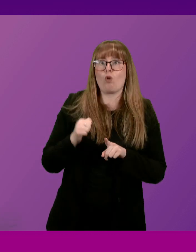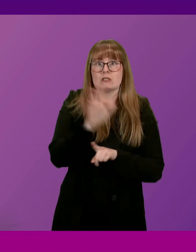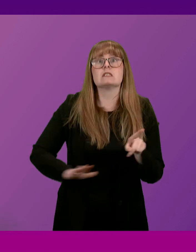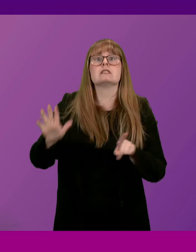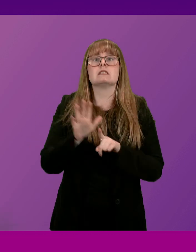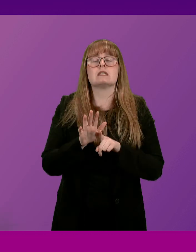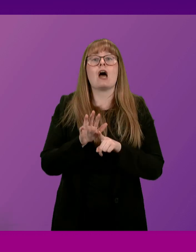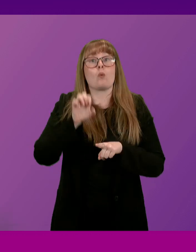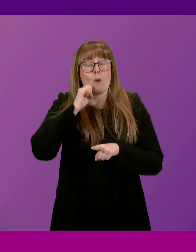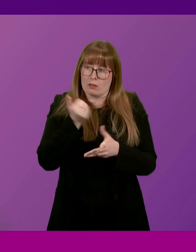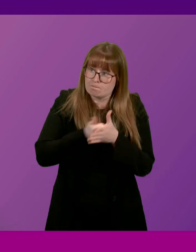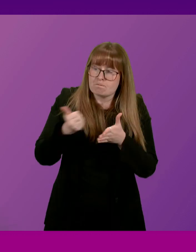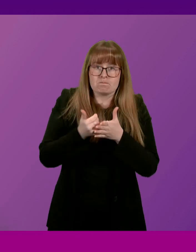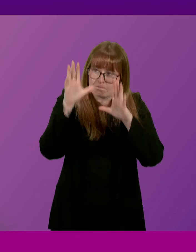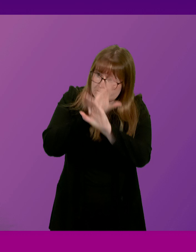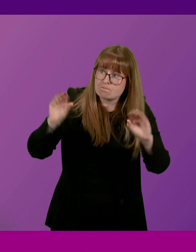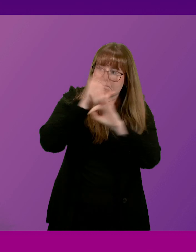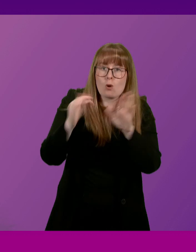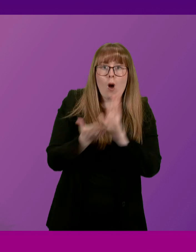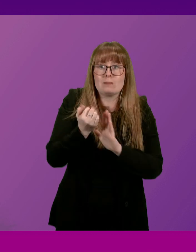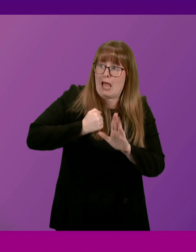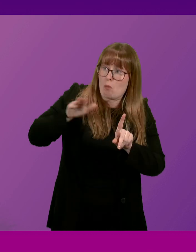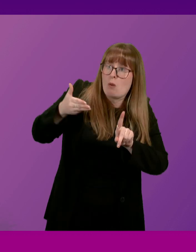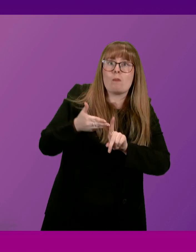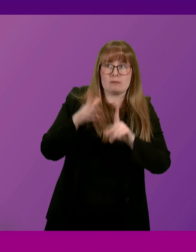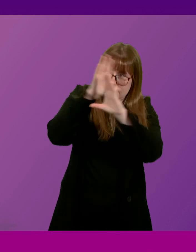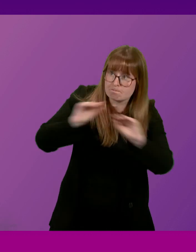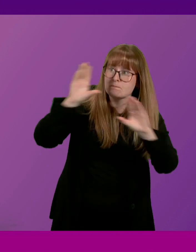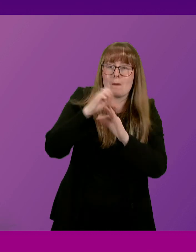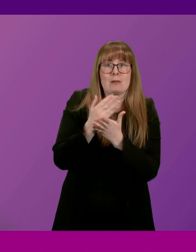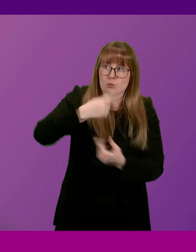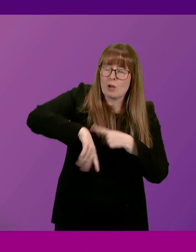regularly engage in updating our approach to ensure that we are safe in every respect.